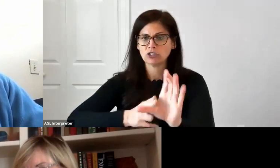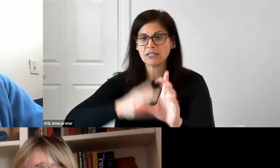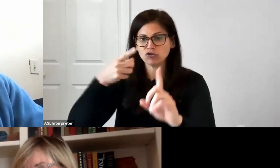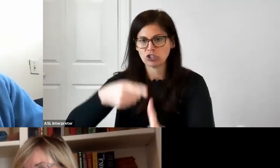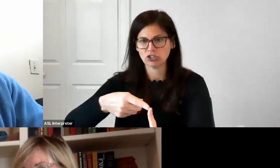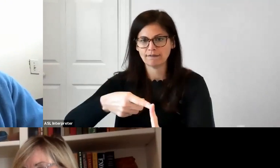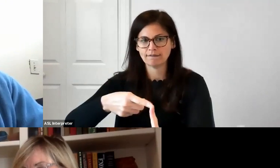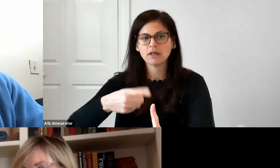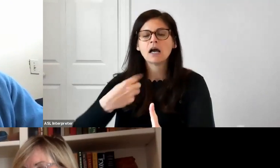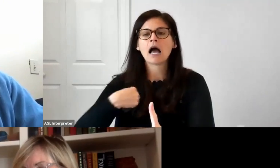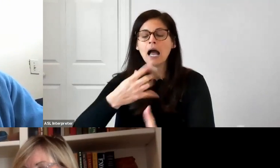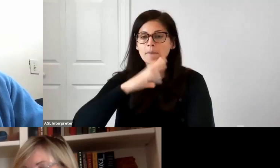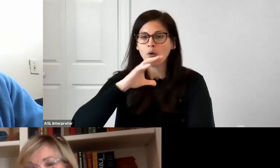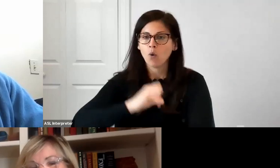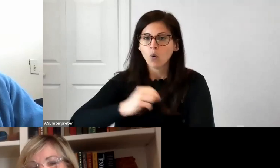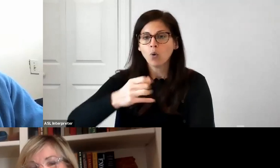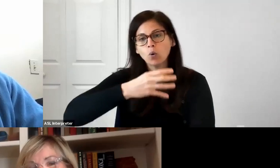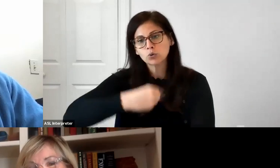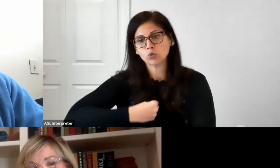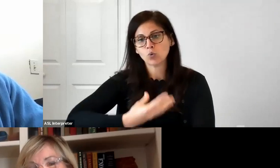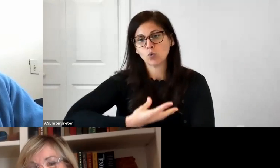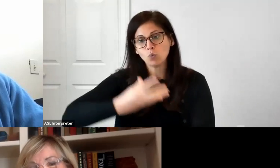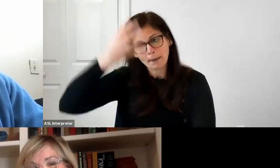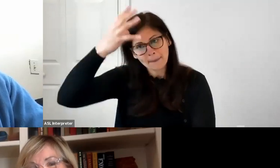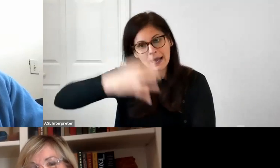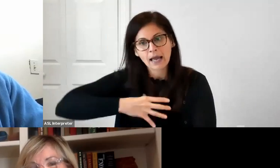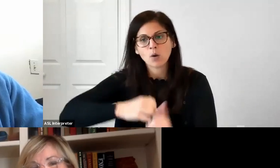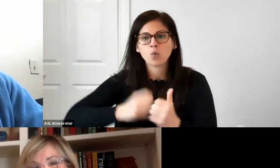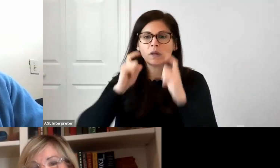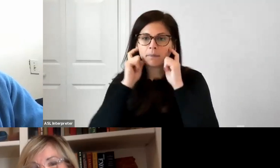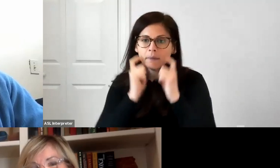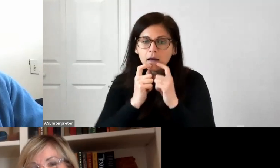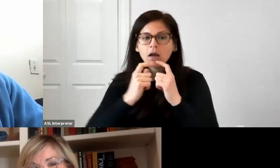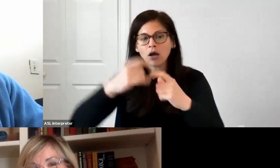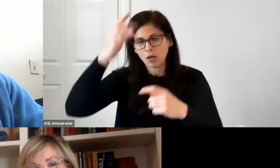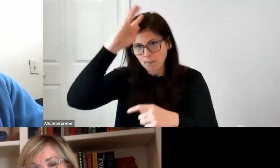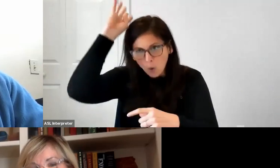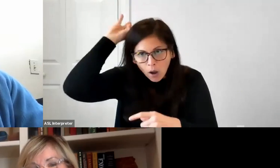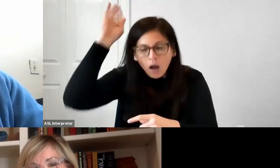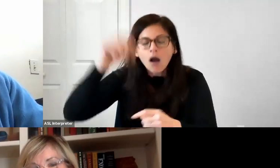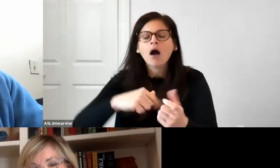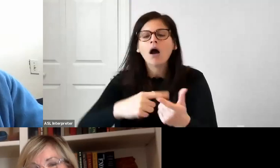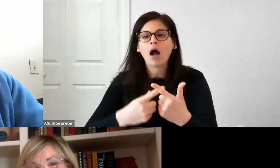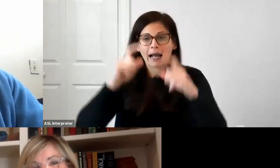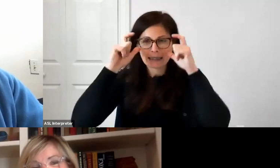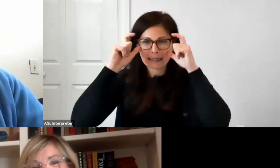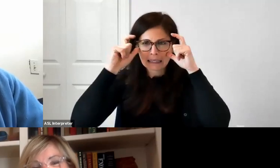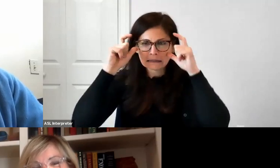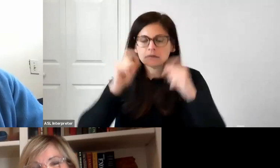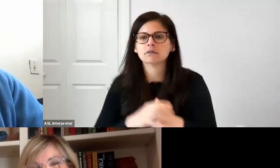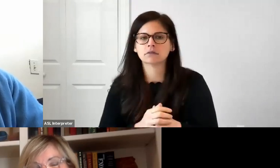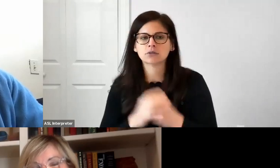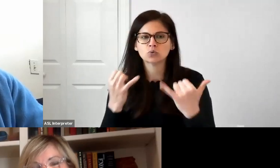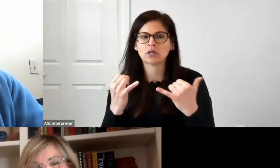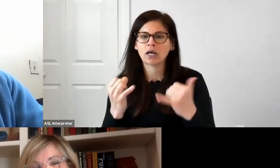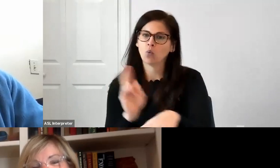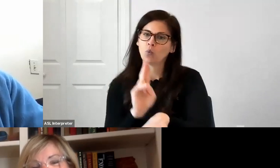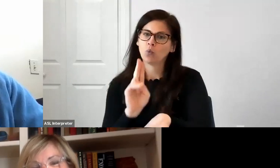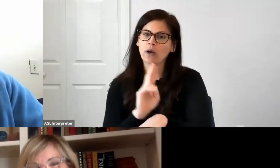I am an older white gentleman with a beard and a mohawk, I'm wearing glasses and today I am wearing a blue sweater.